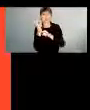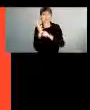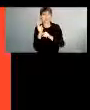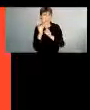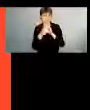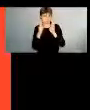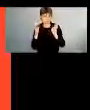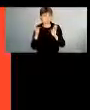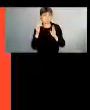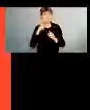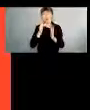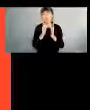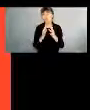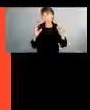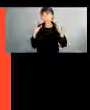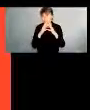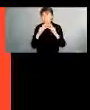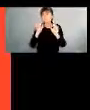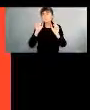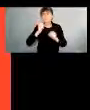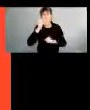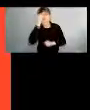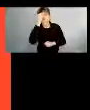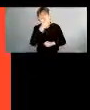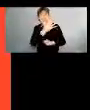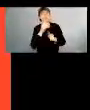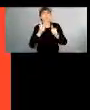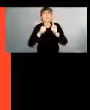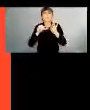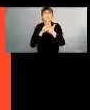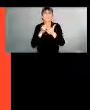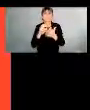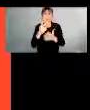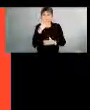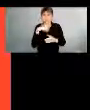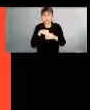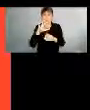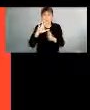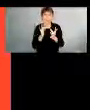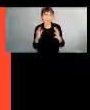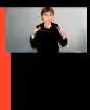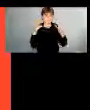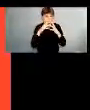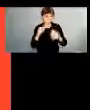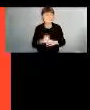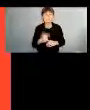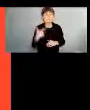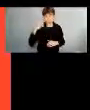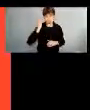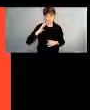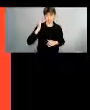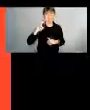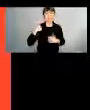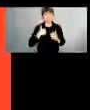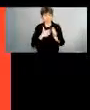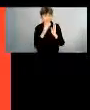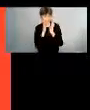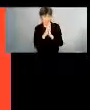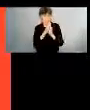page of your website that you want them to focus on. In the past we’ve asked assessors to view up to ten minutes of support material and